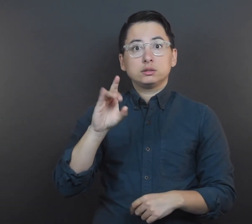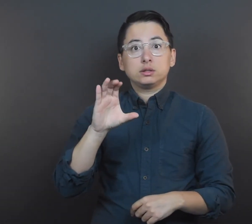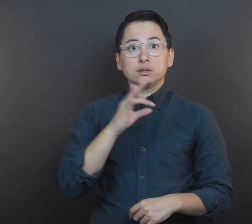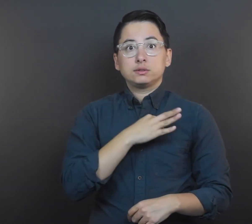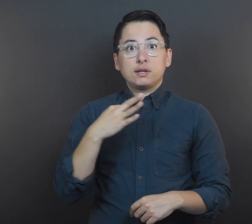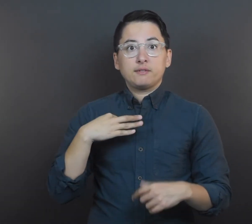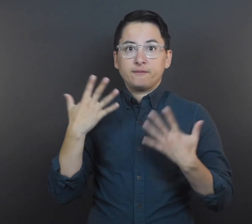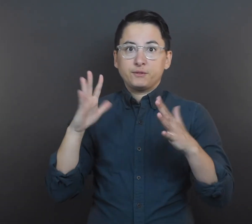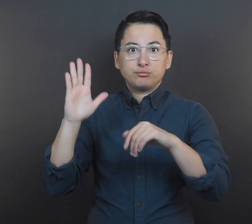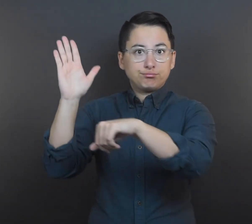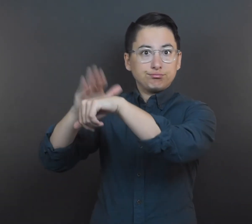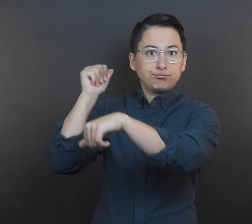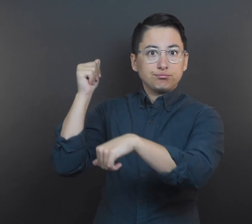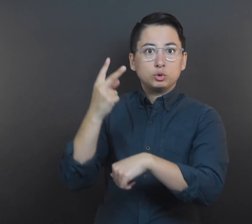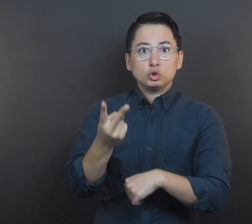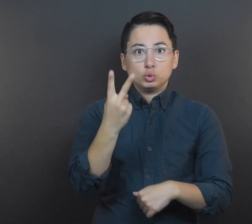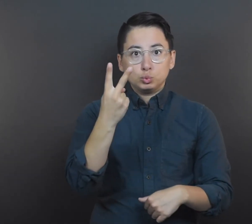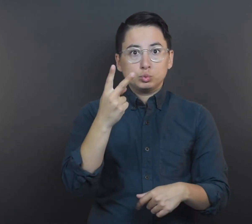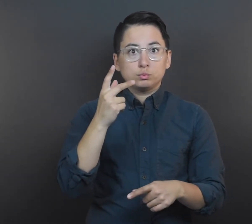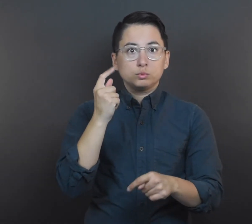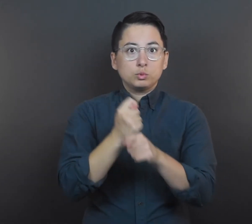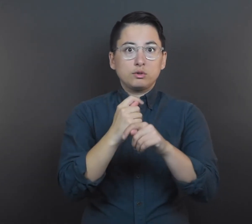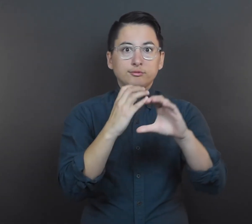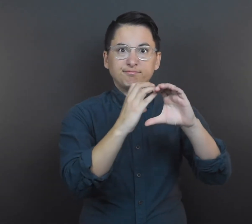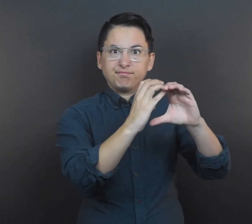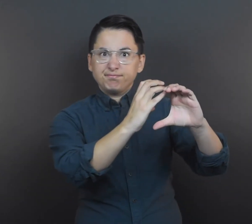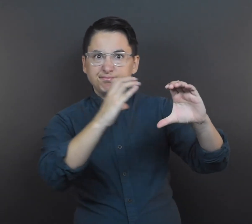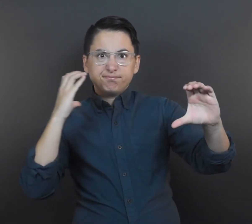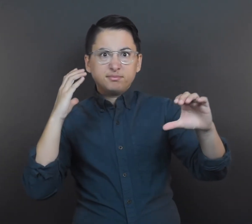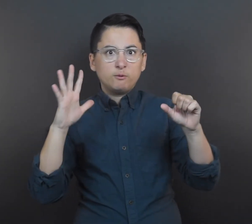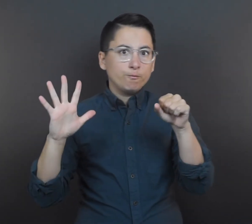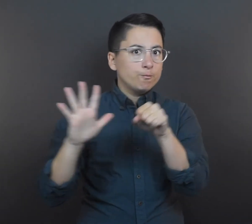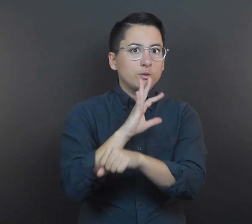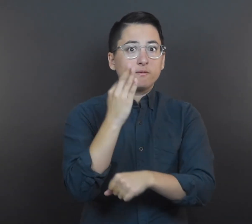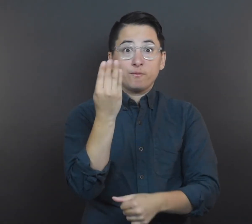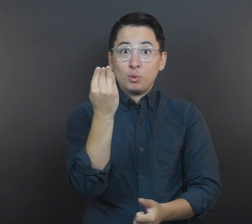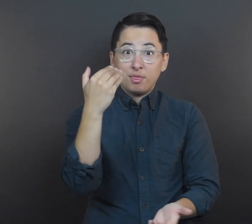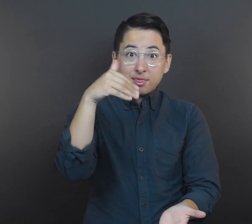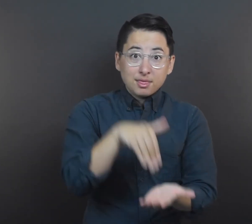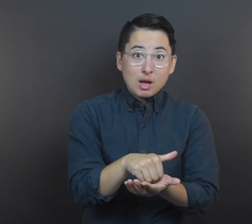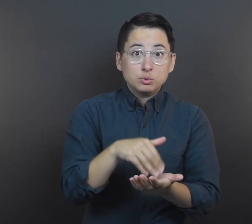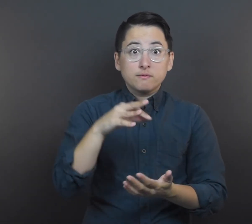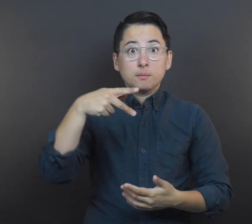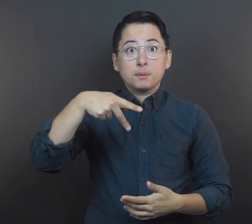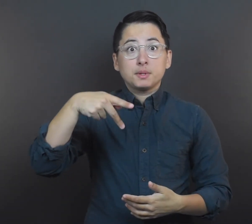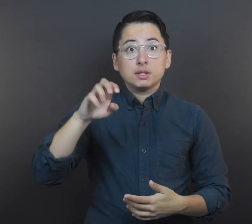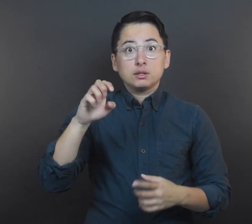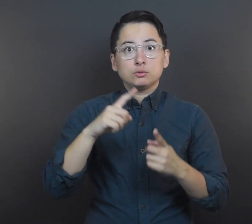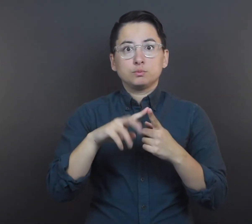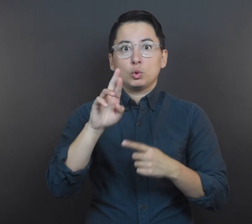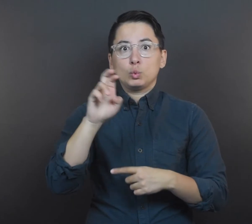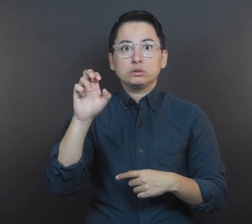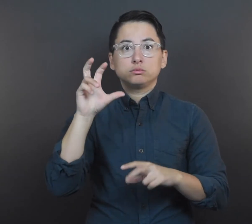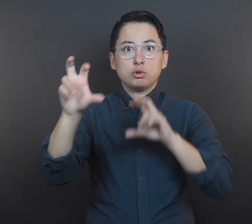But within seven days, CDC staff had dispatched two tractor-trailers laden with over 14,000